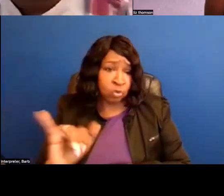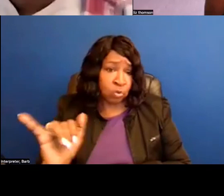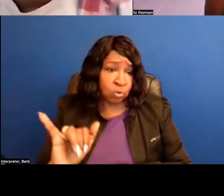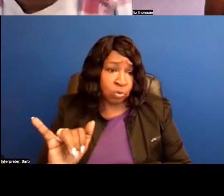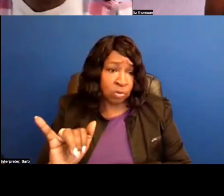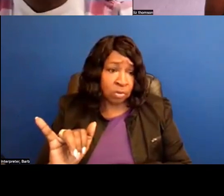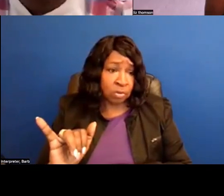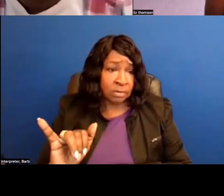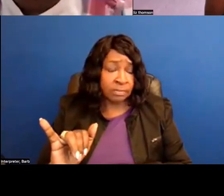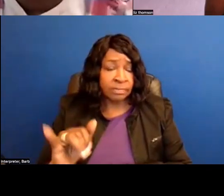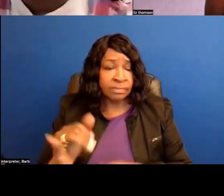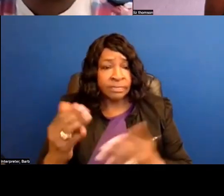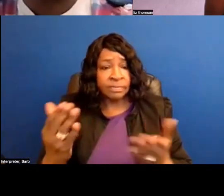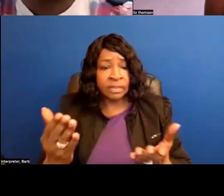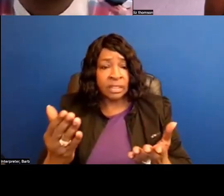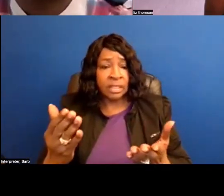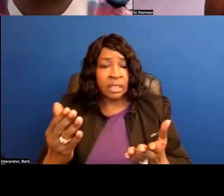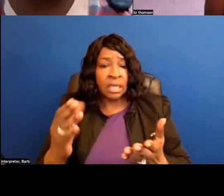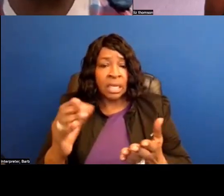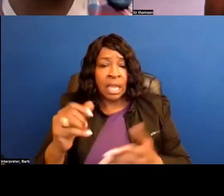Yeah, so I will just say for my study,